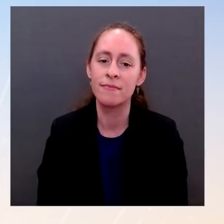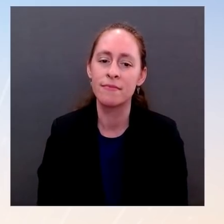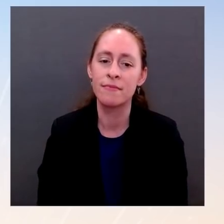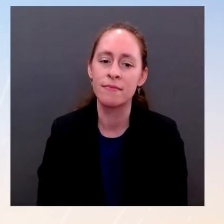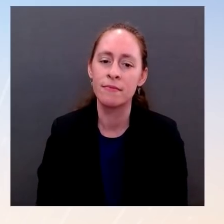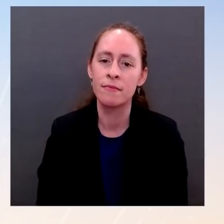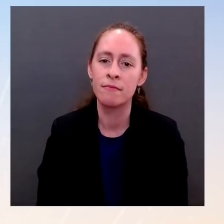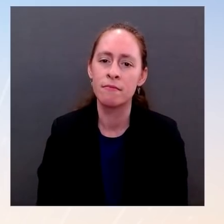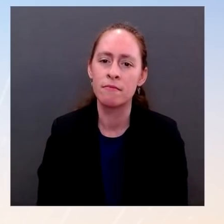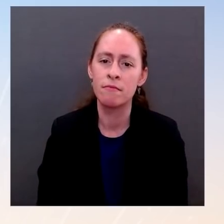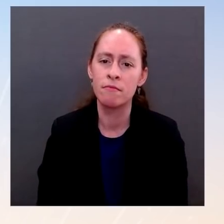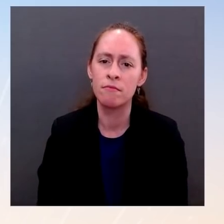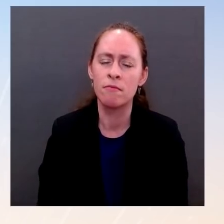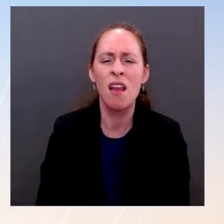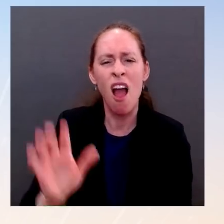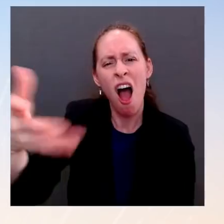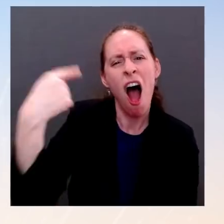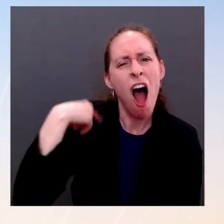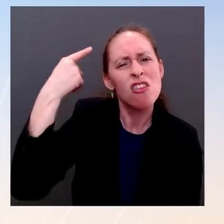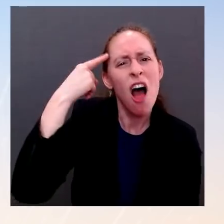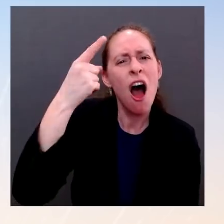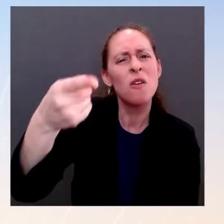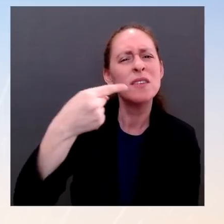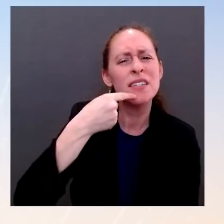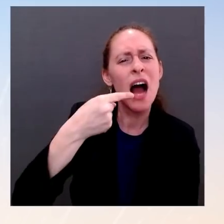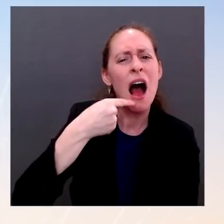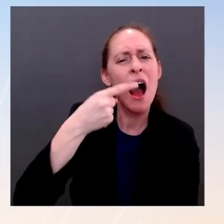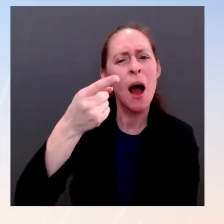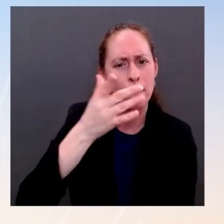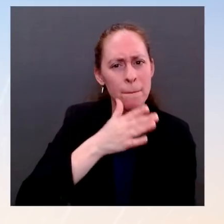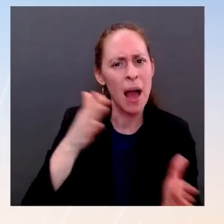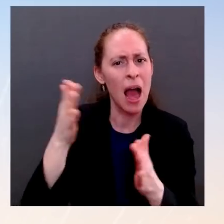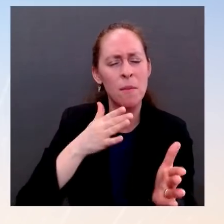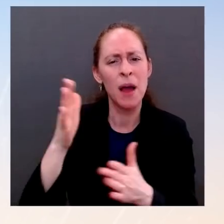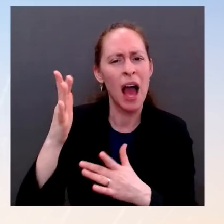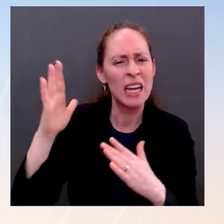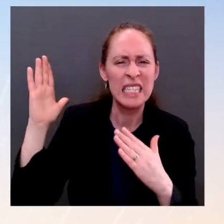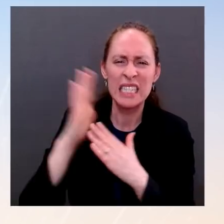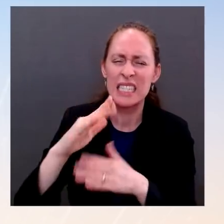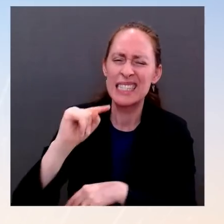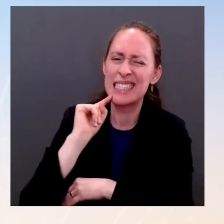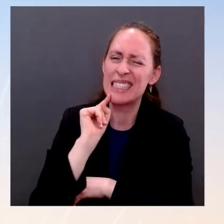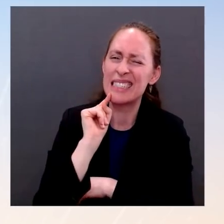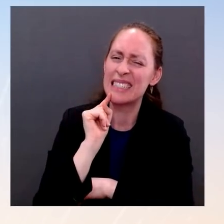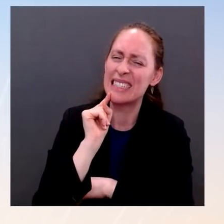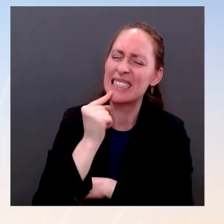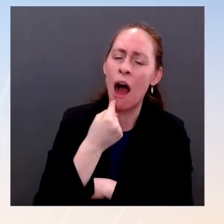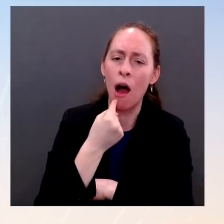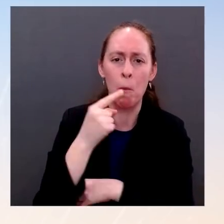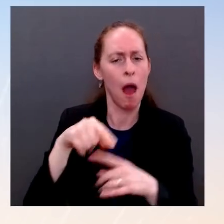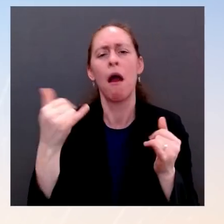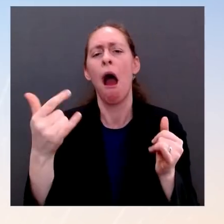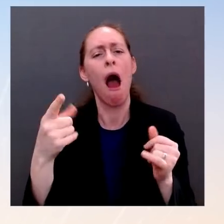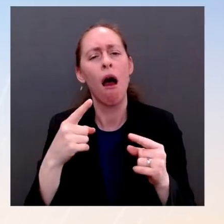you know, a ramping up of sanctions. Mr. Singh: I can assure you the measures that we have prepared -- the severity of those measures,